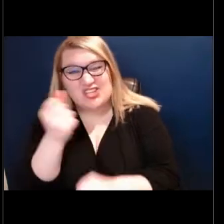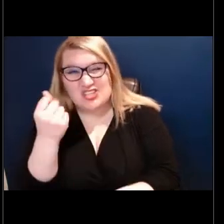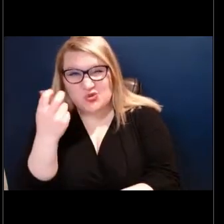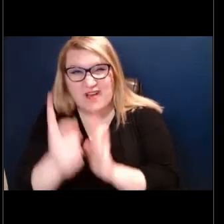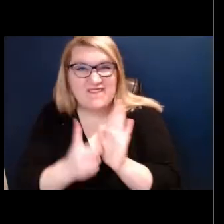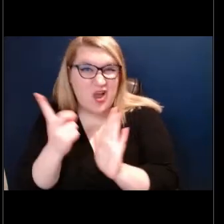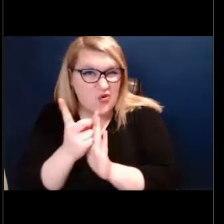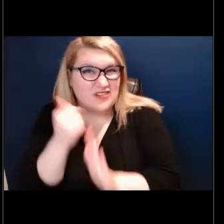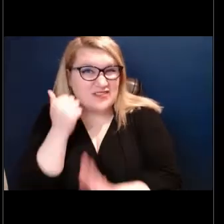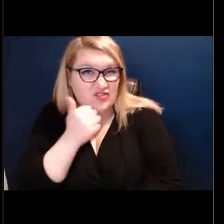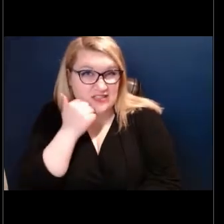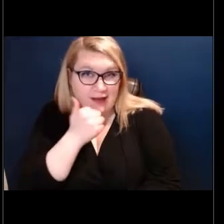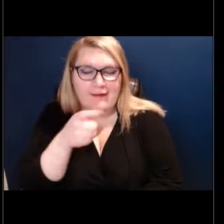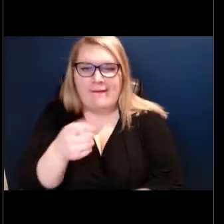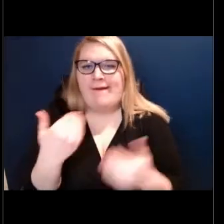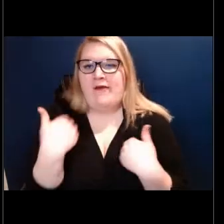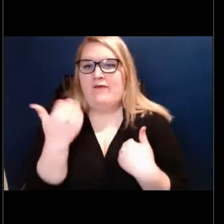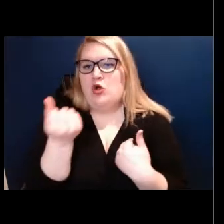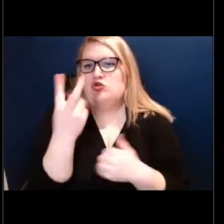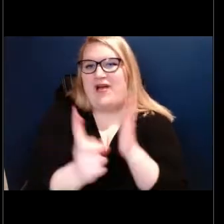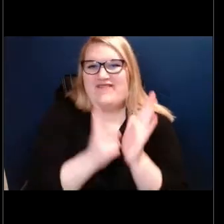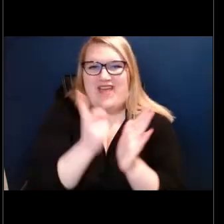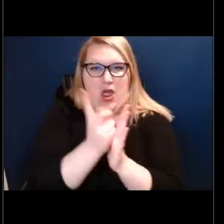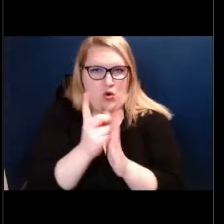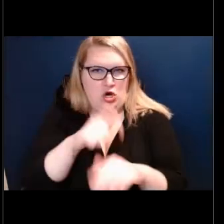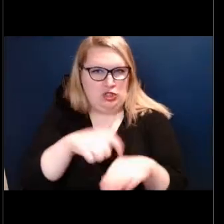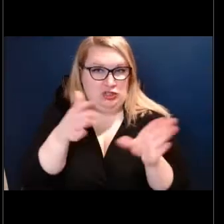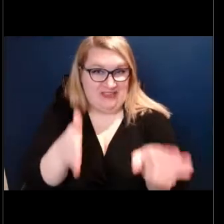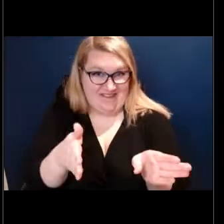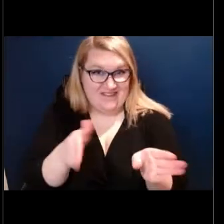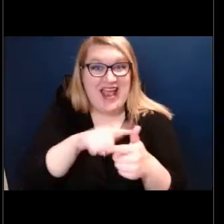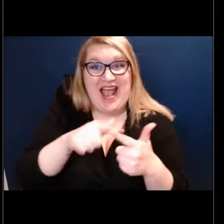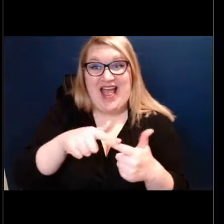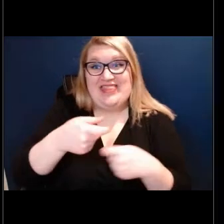He's on a 12-hour shift and then others replace him to fill in the next 12 hour shift.